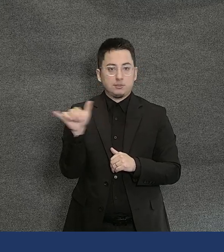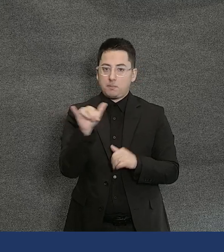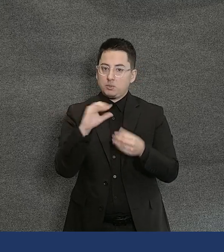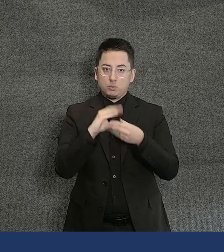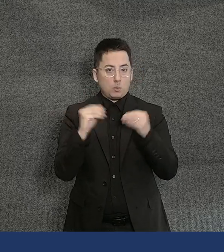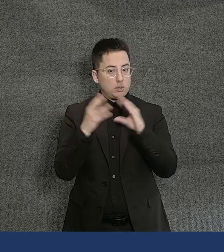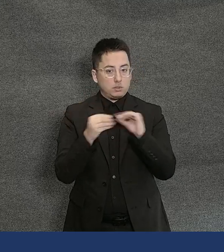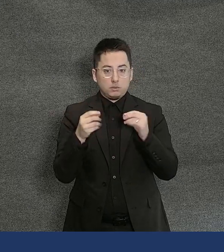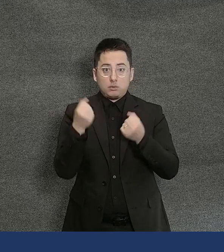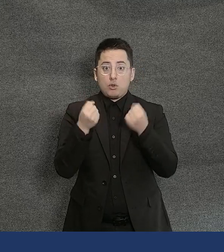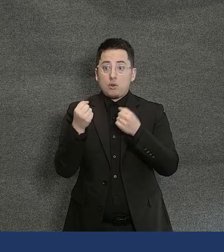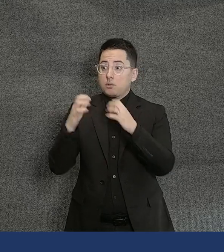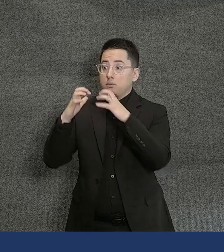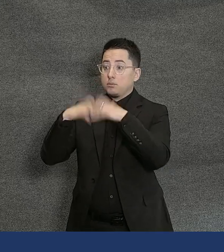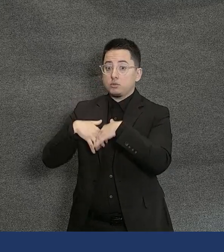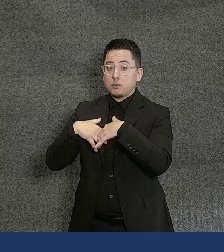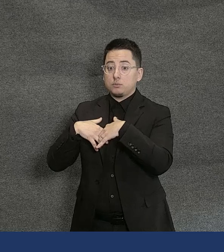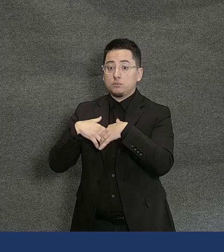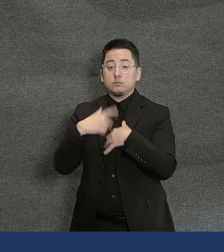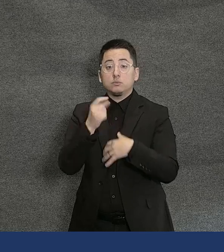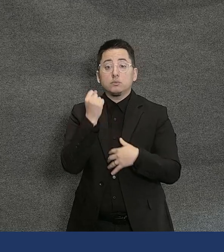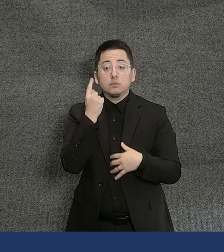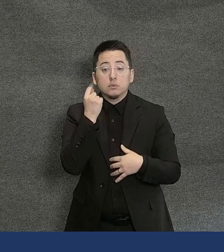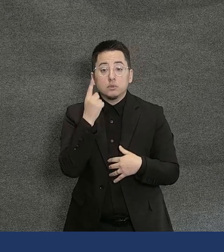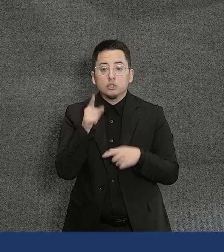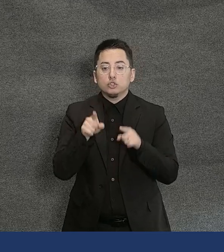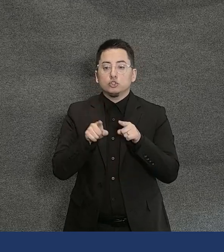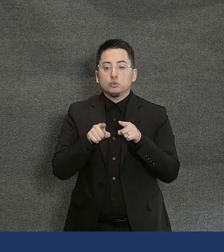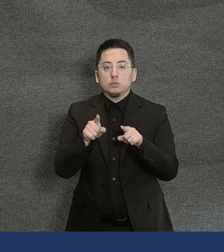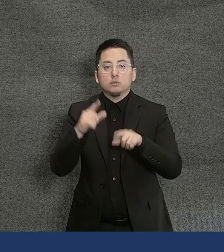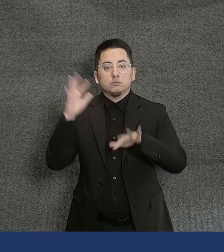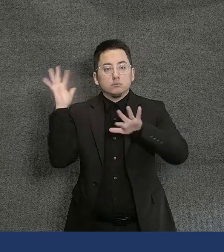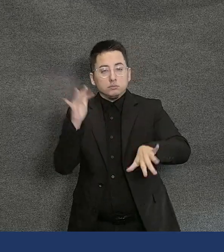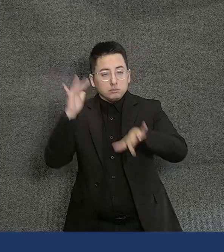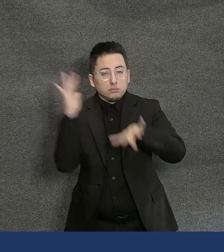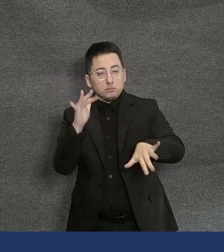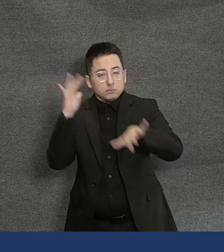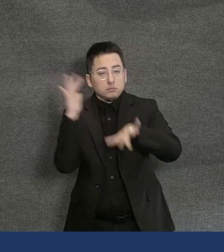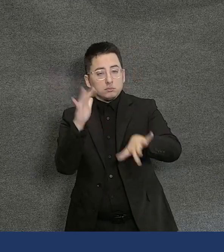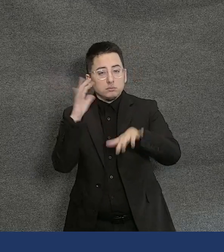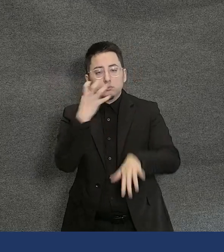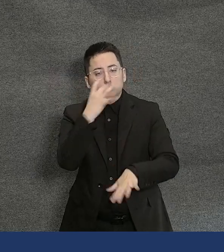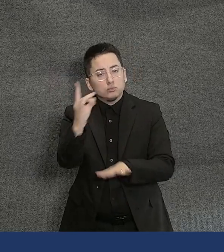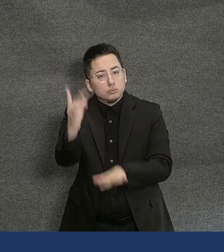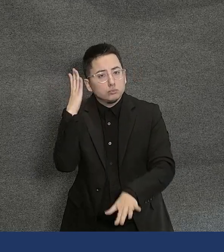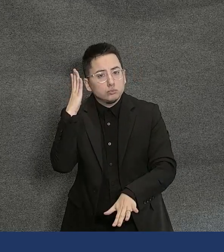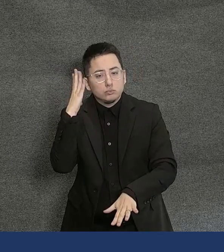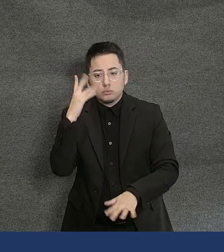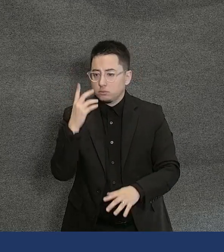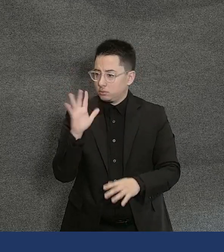it was in the middle of a pretty outrageous snowstorm, and her car needed to be towed.